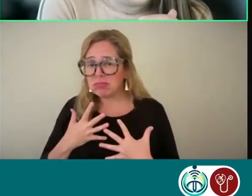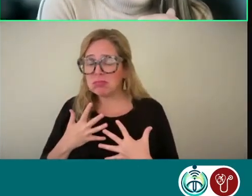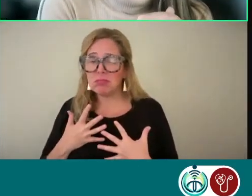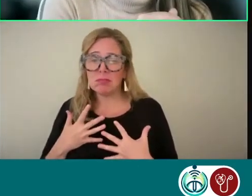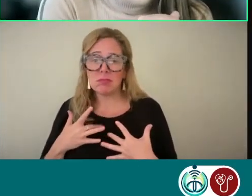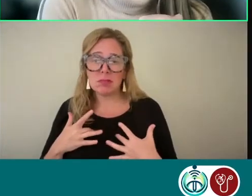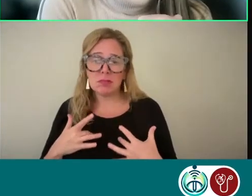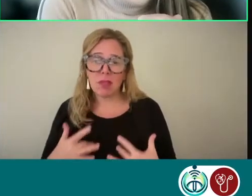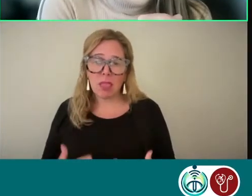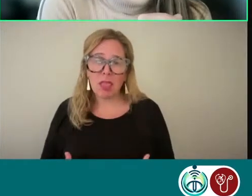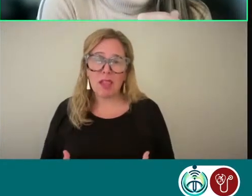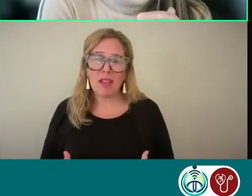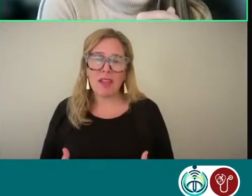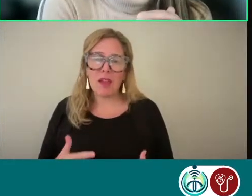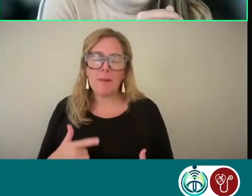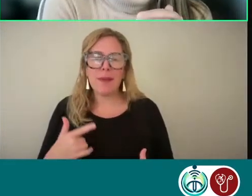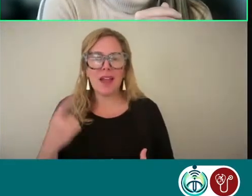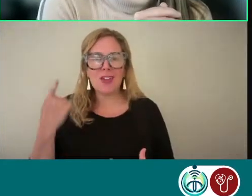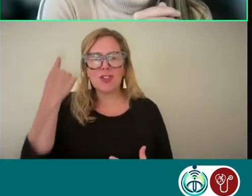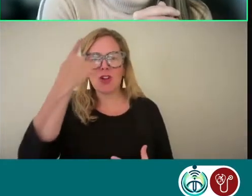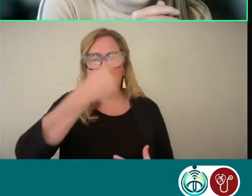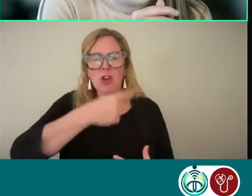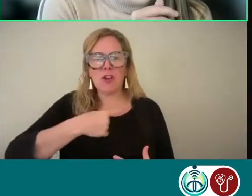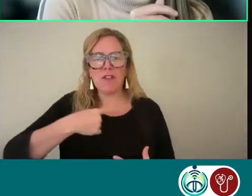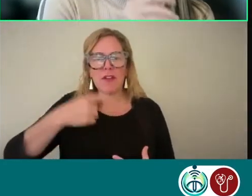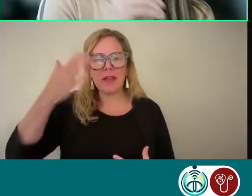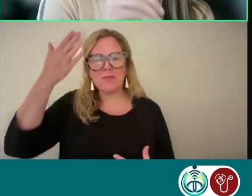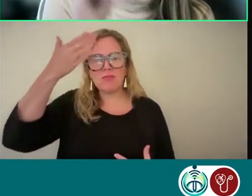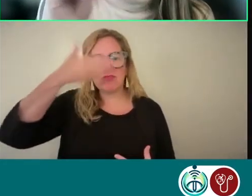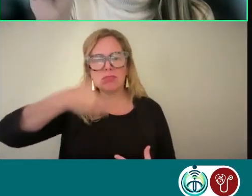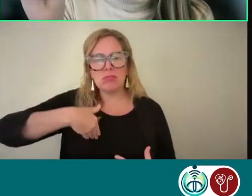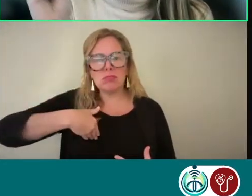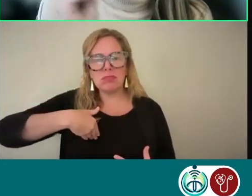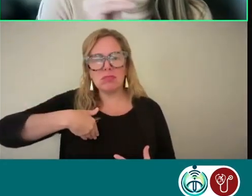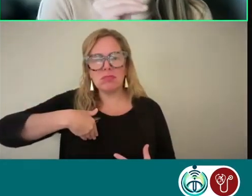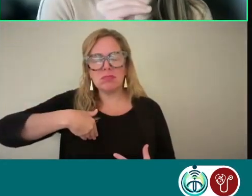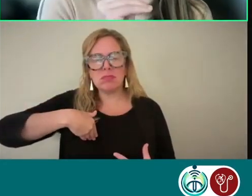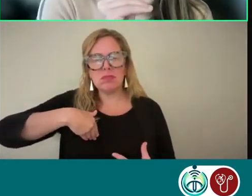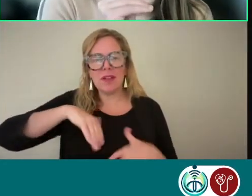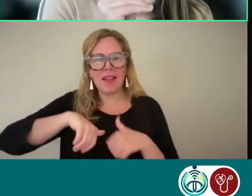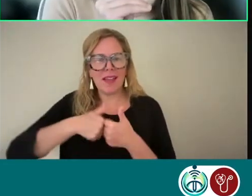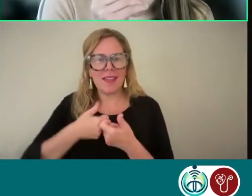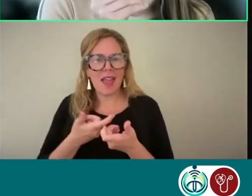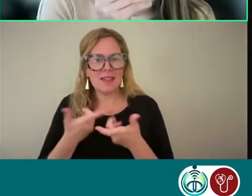almost emotionless in the way that we understand and characterize different facial expressions.